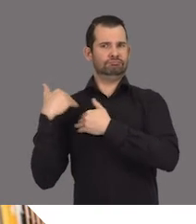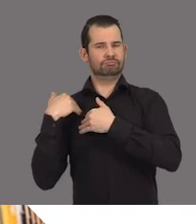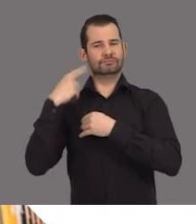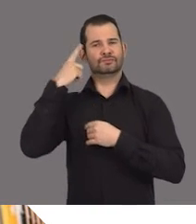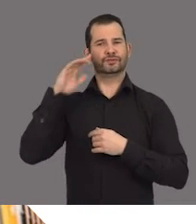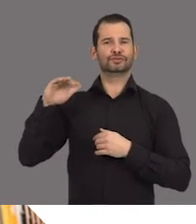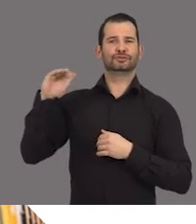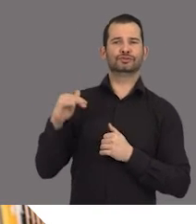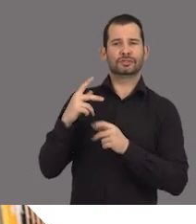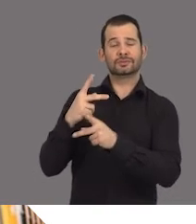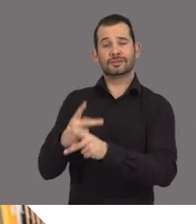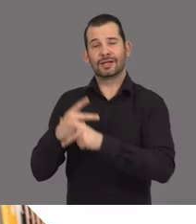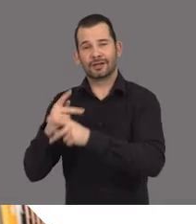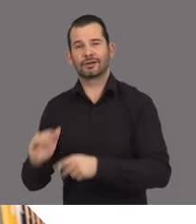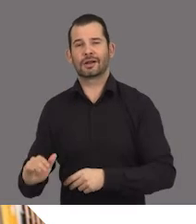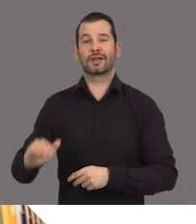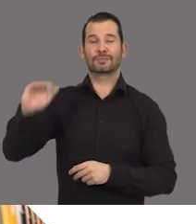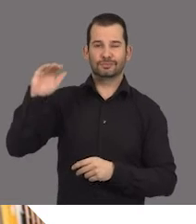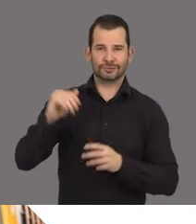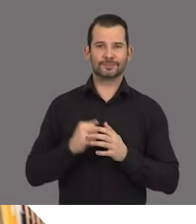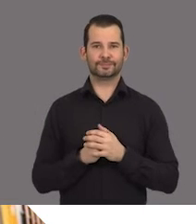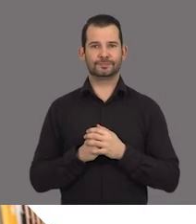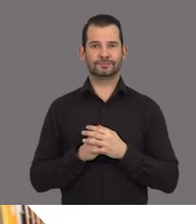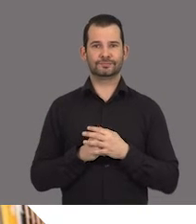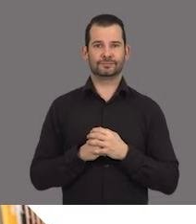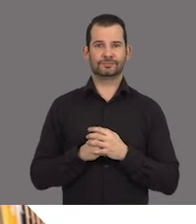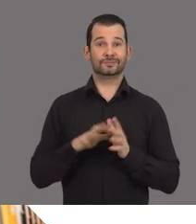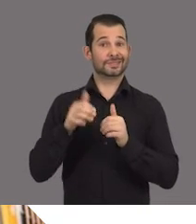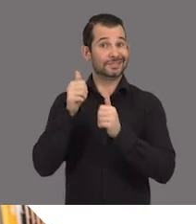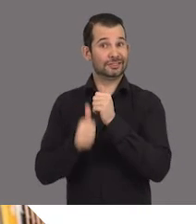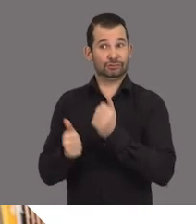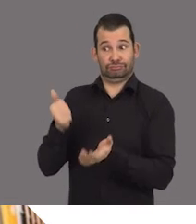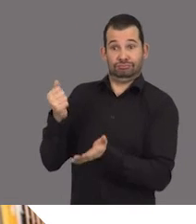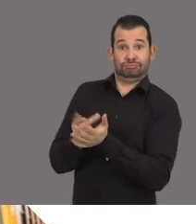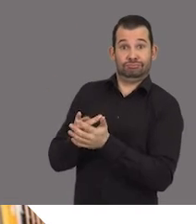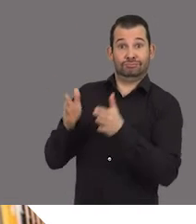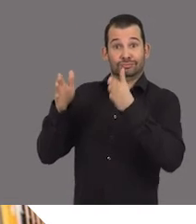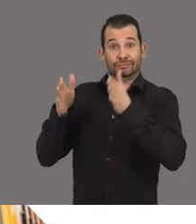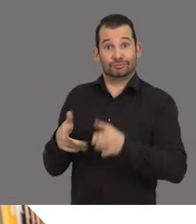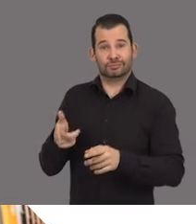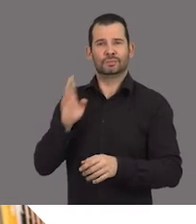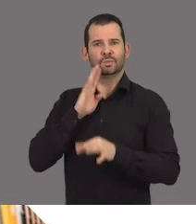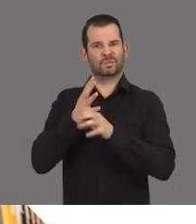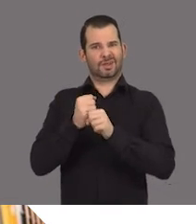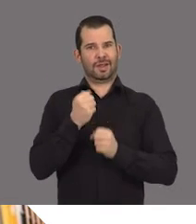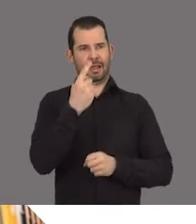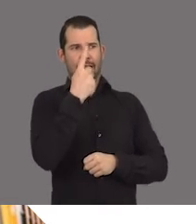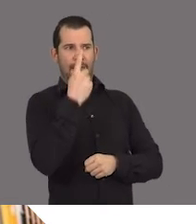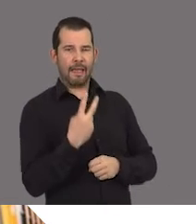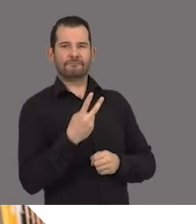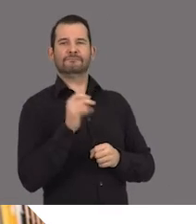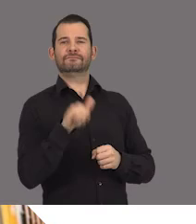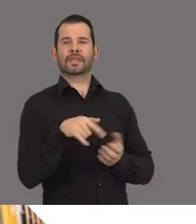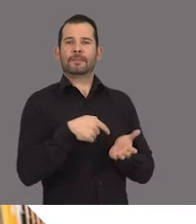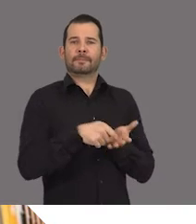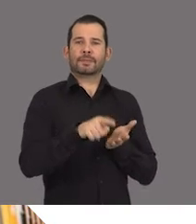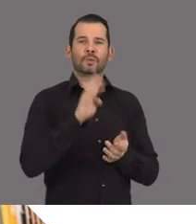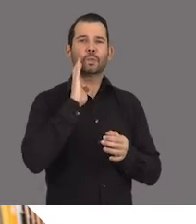Each eligible person will get half of the payment they would have received if the child lived with them full time.